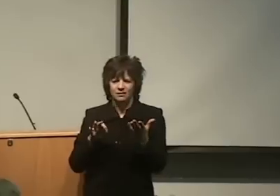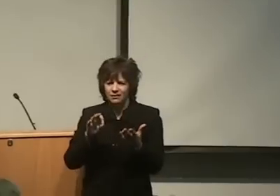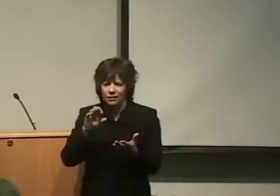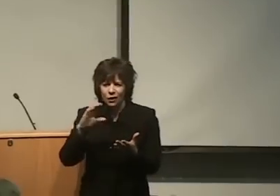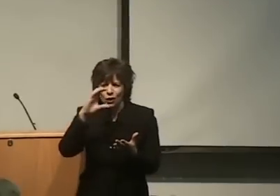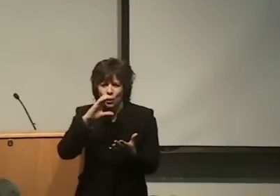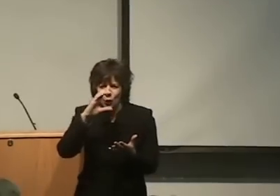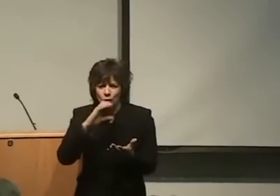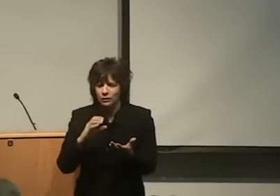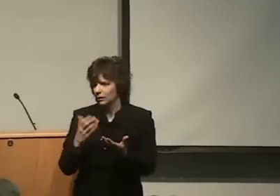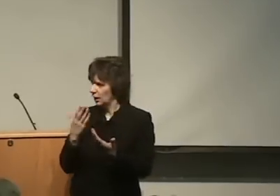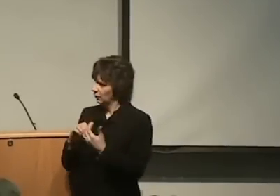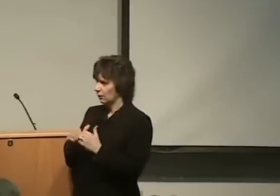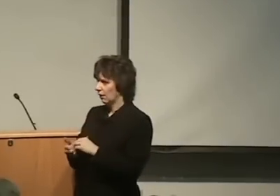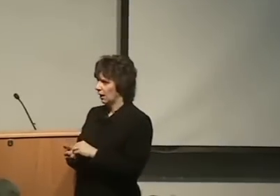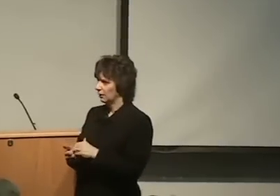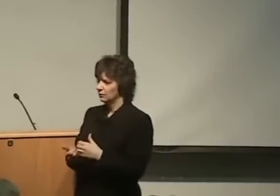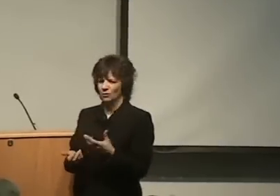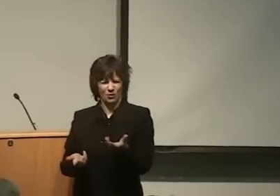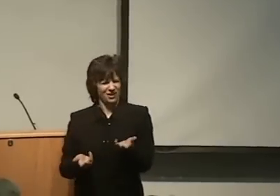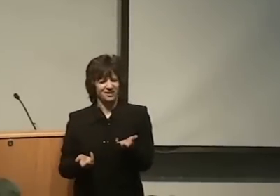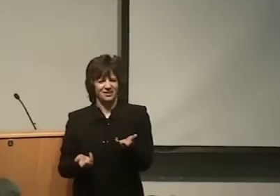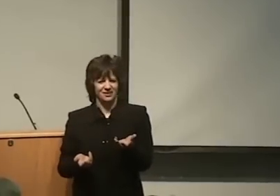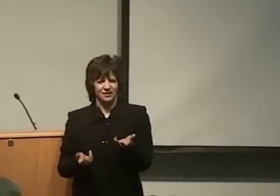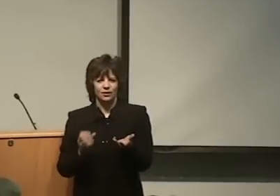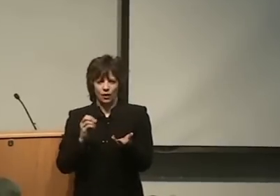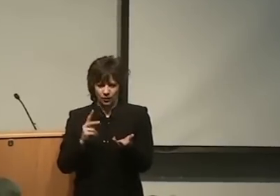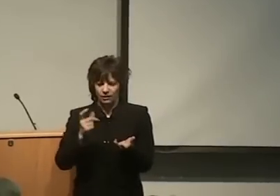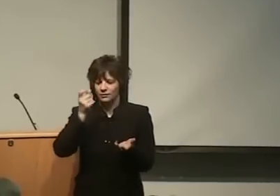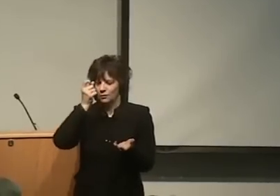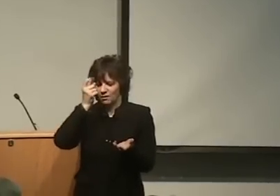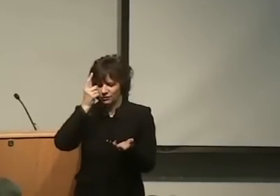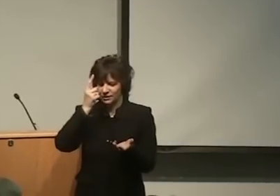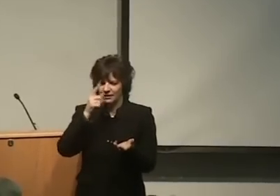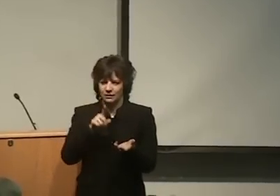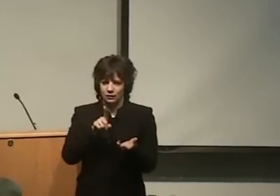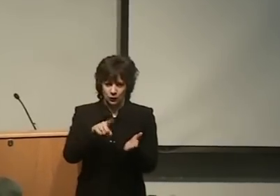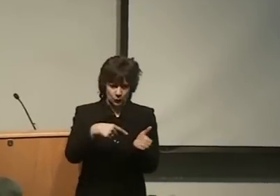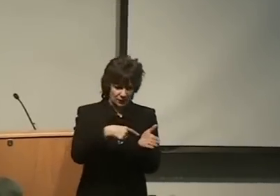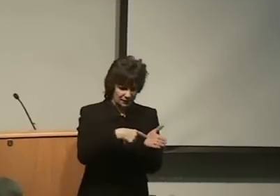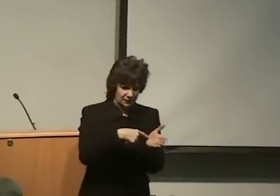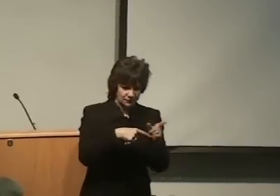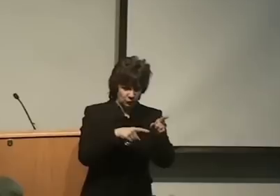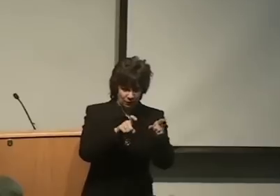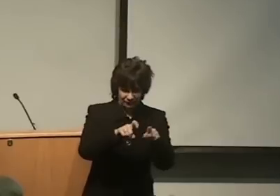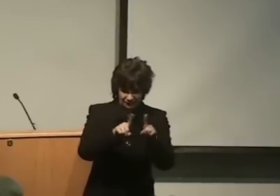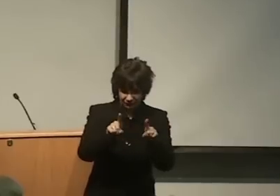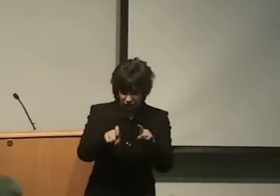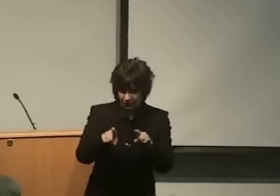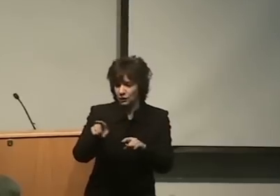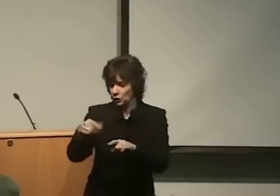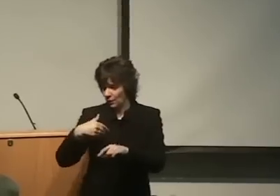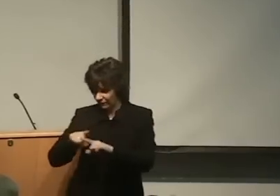I don't now how to do that. Okay, so I understand you need this, you need that, so if you go and Google anything